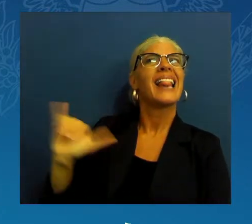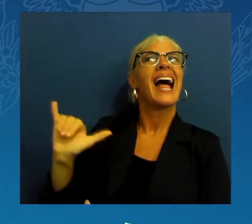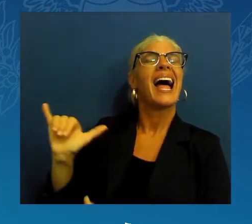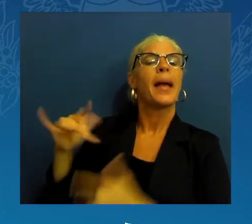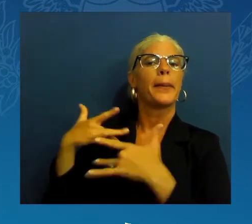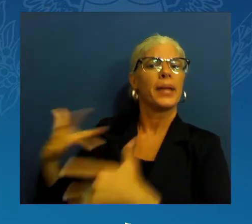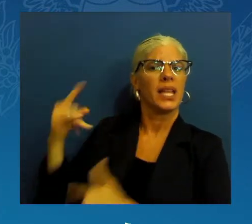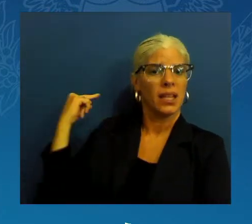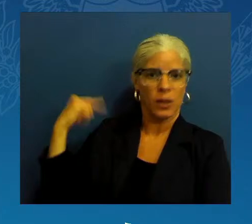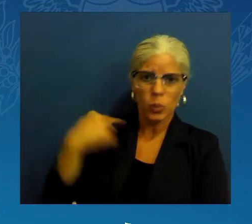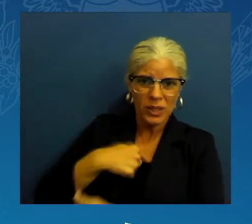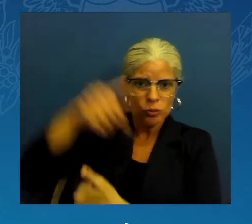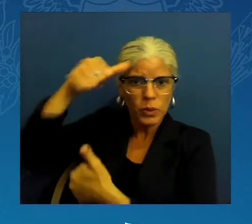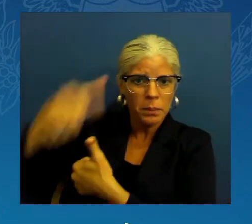This afternoon -